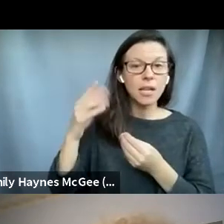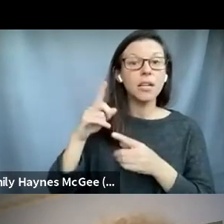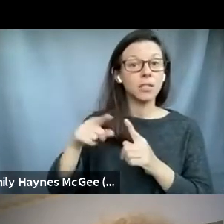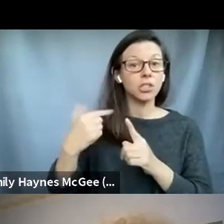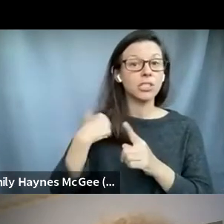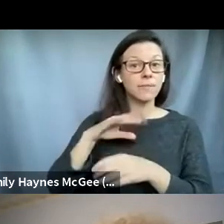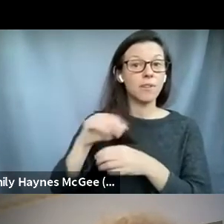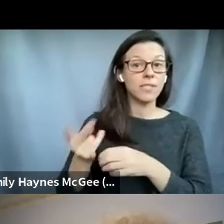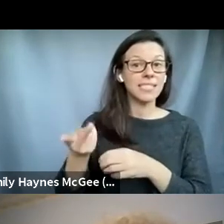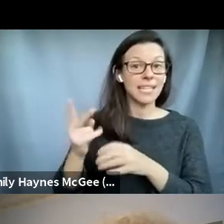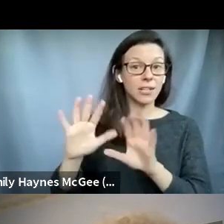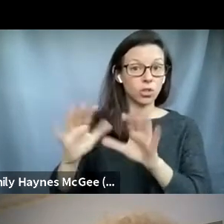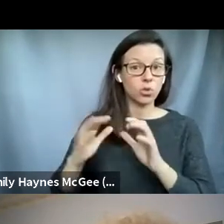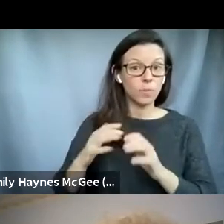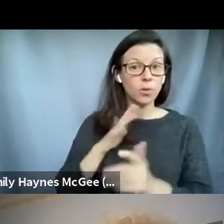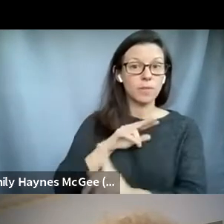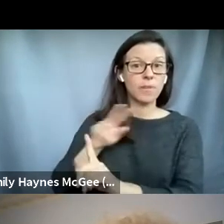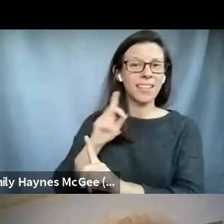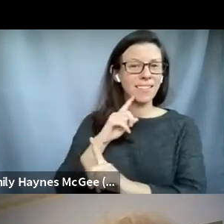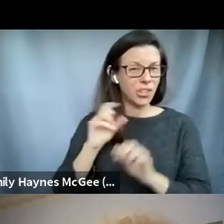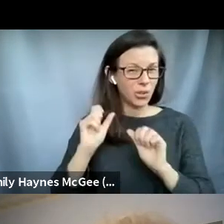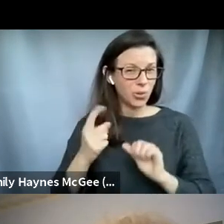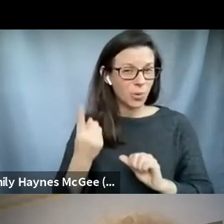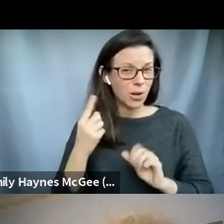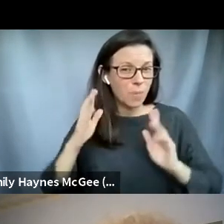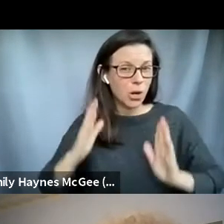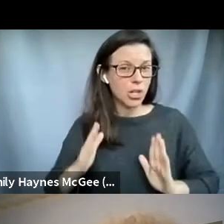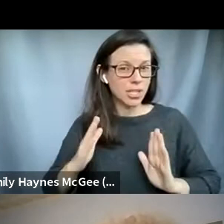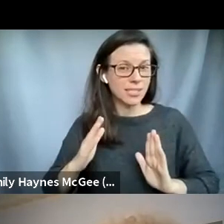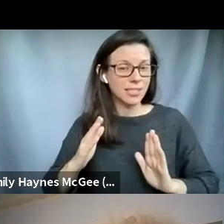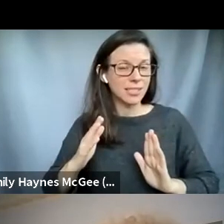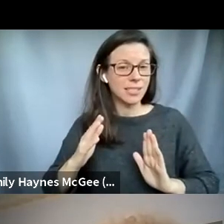Is there any issue with one person being a part of more than one group applying this year.